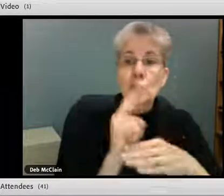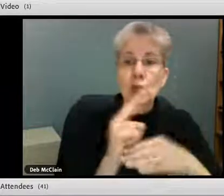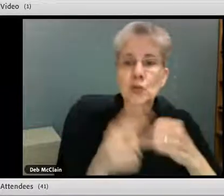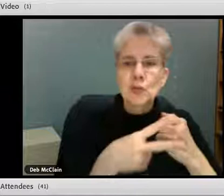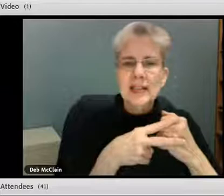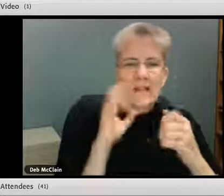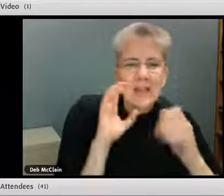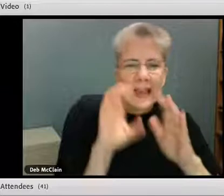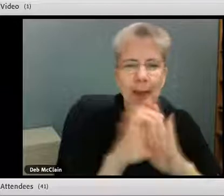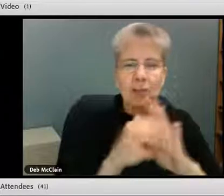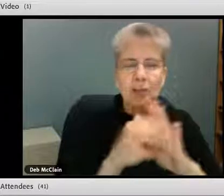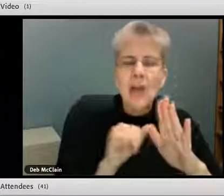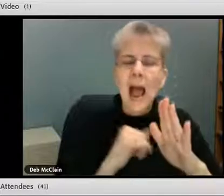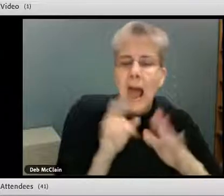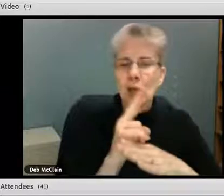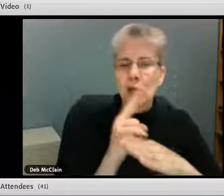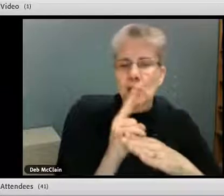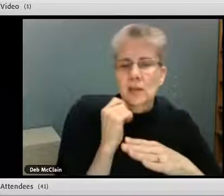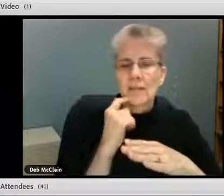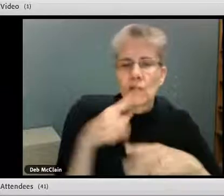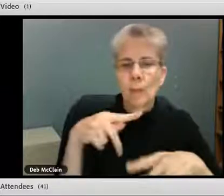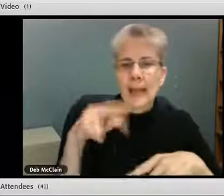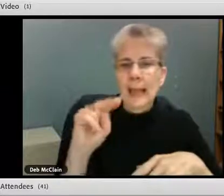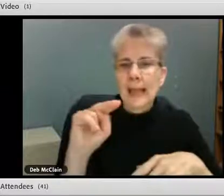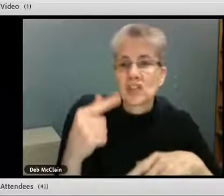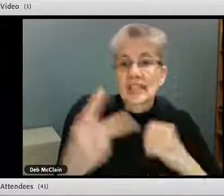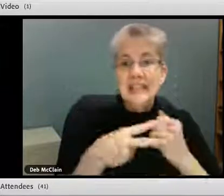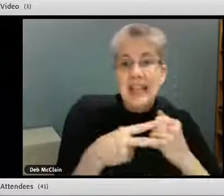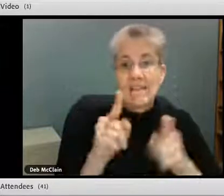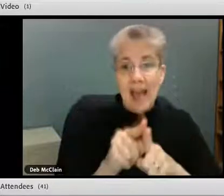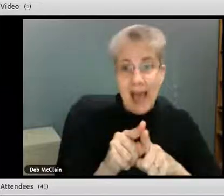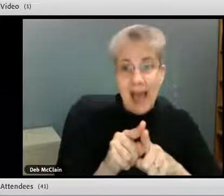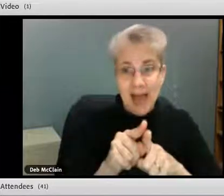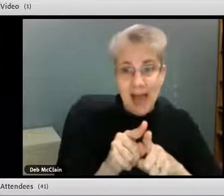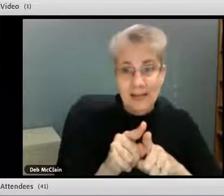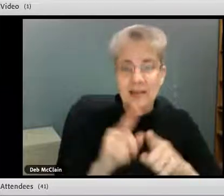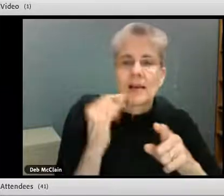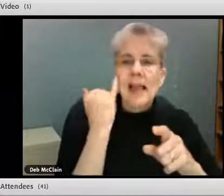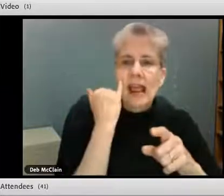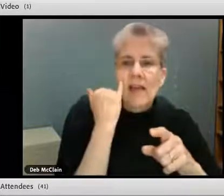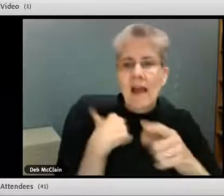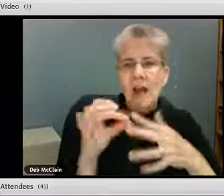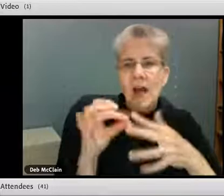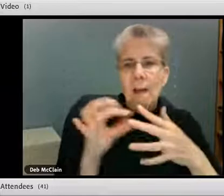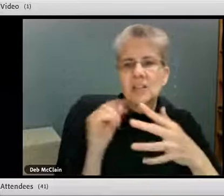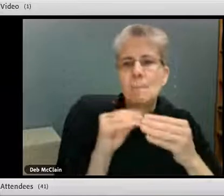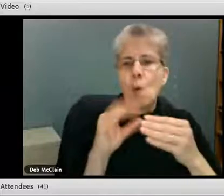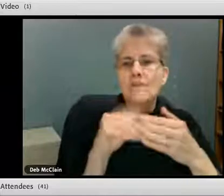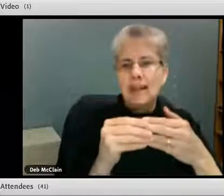I usually go for png if I have the option because it's a little more flexible than the jpeg.